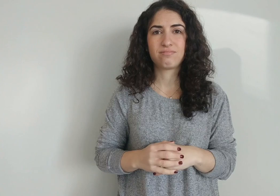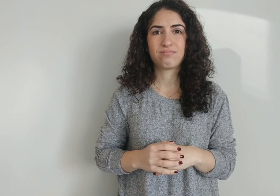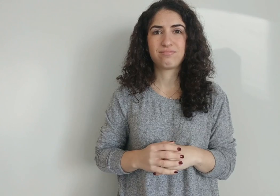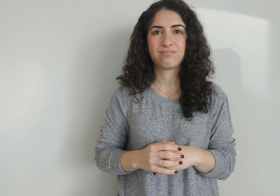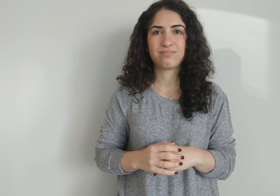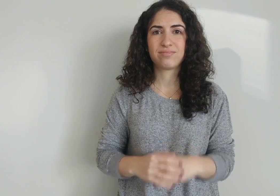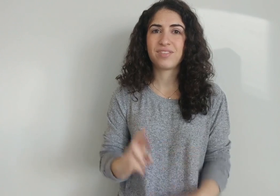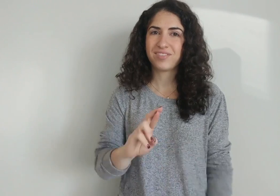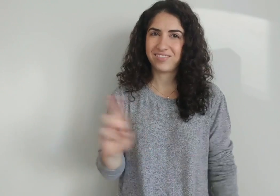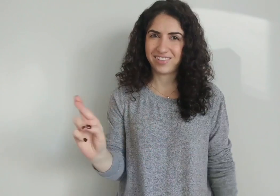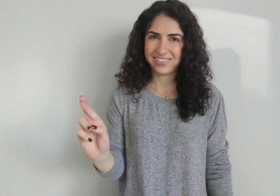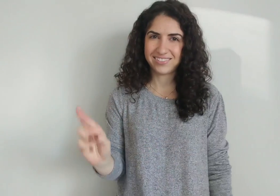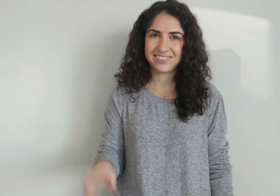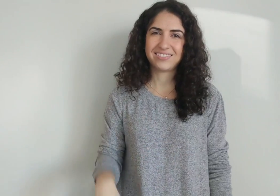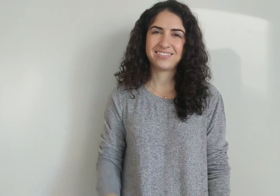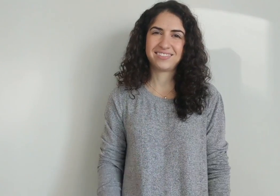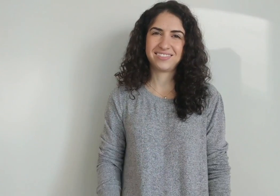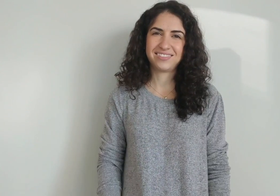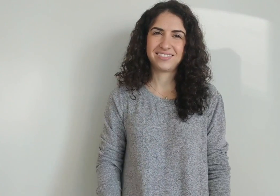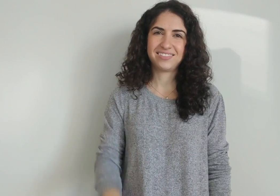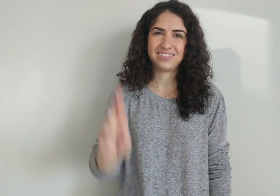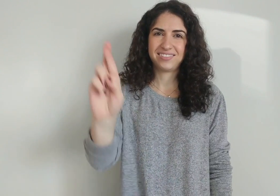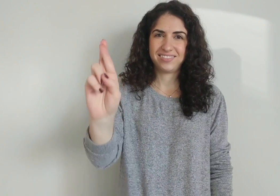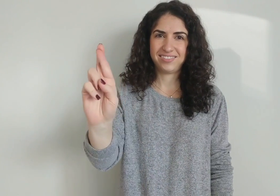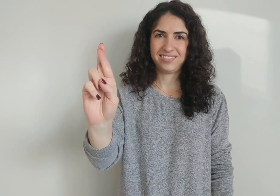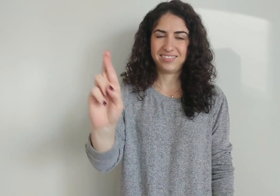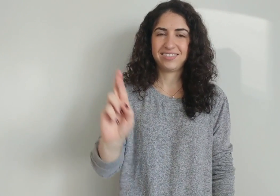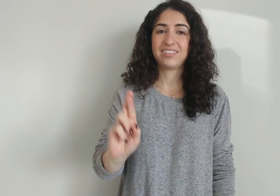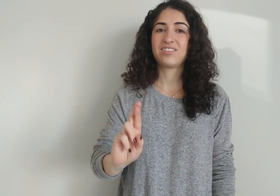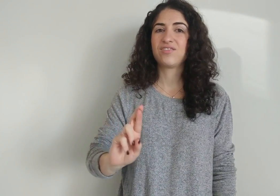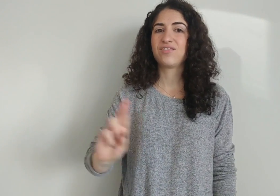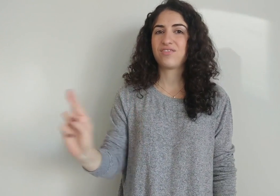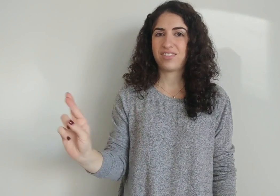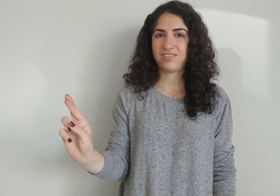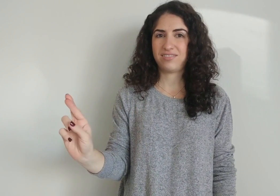RIGHT. The "R" handshape moves